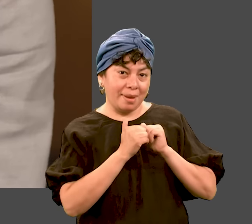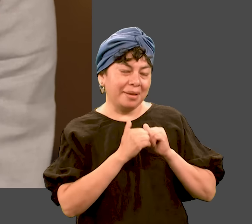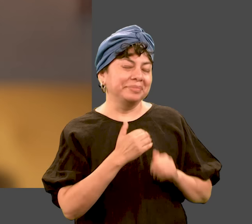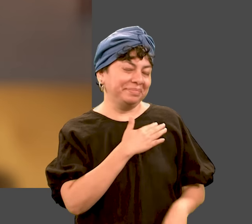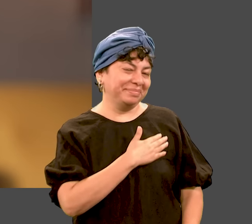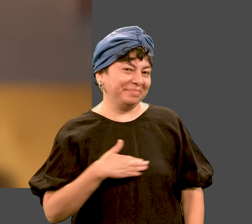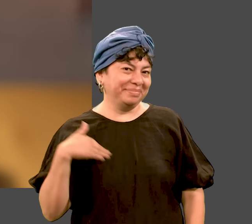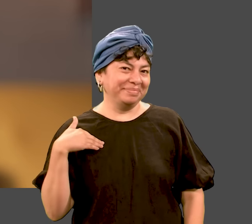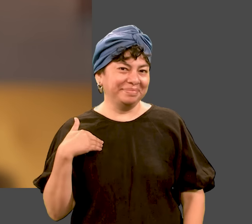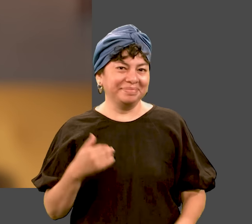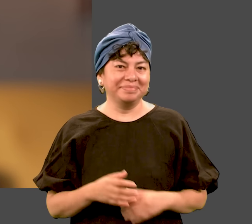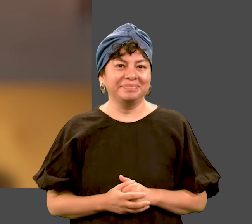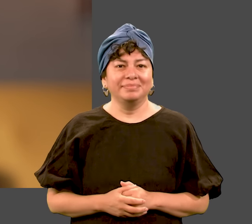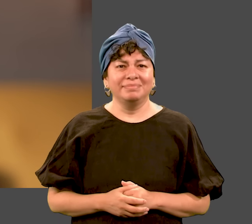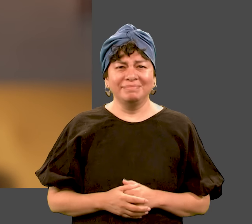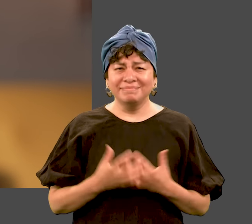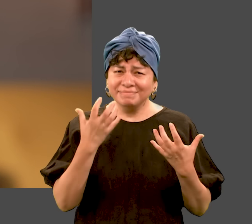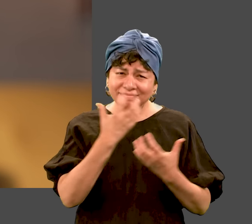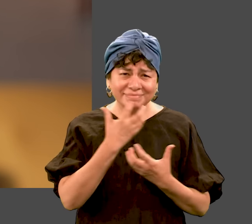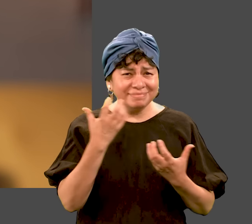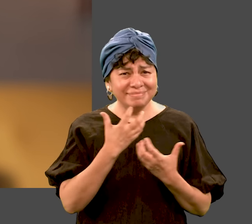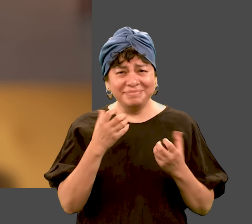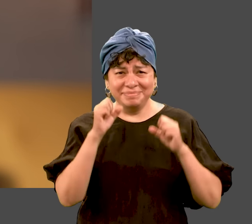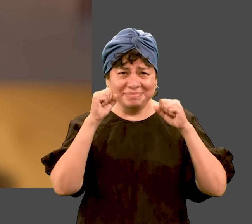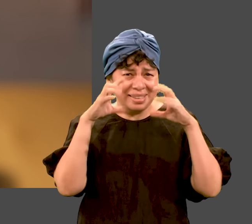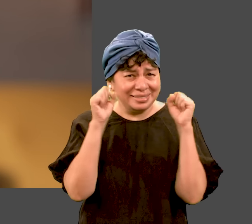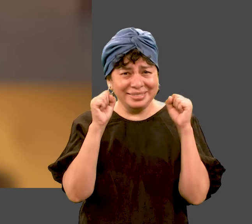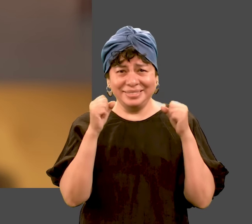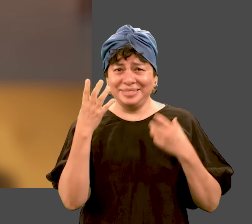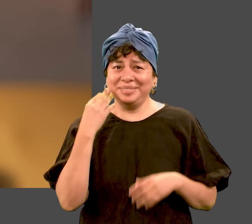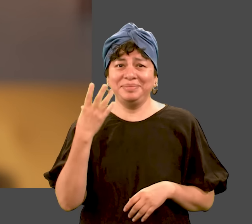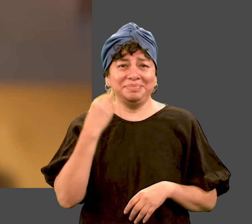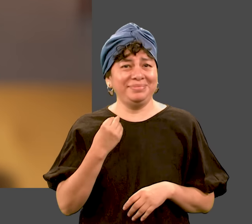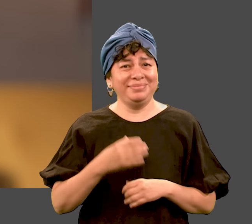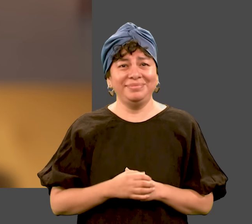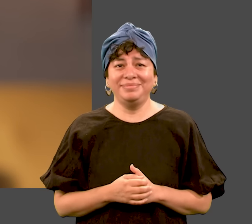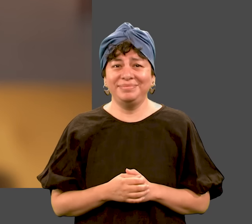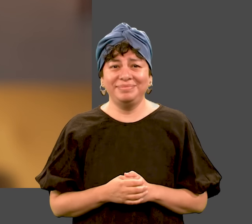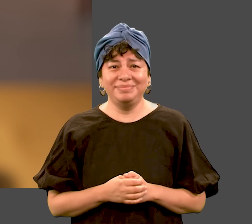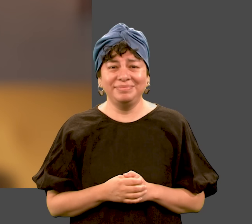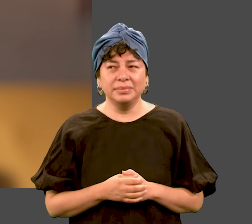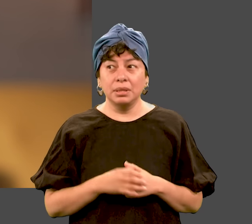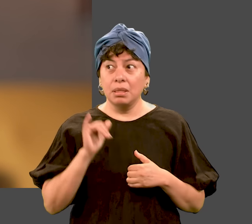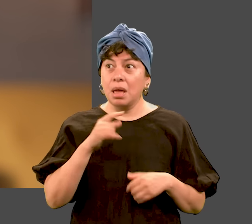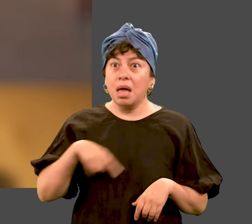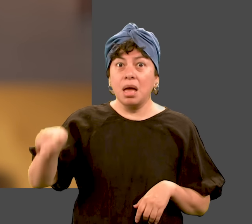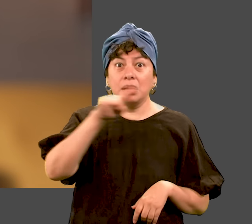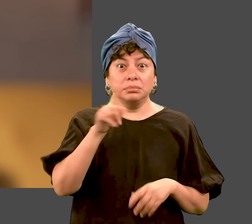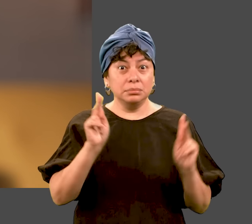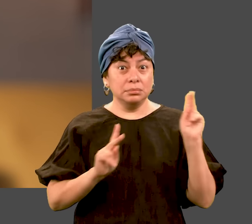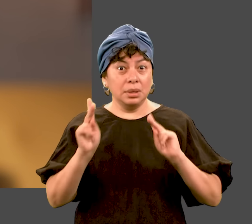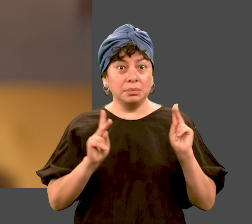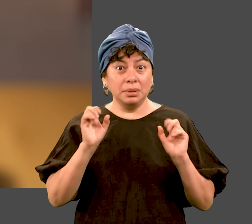It was such a vulnerable and incredible experience, certainly not something I think a sighted/hearing person